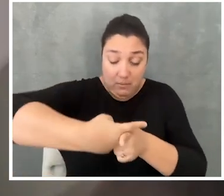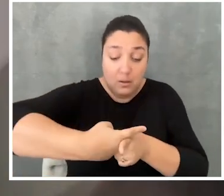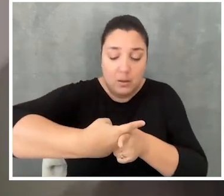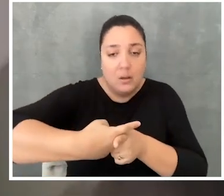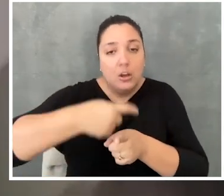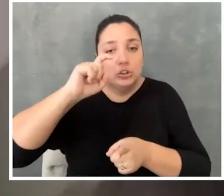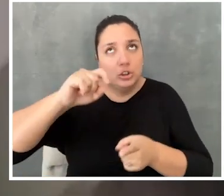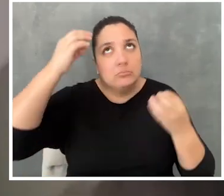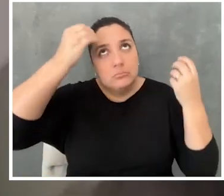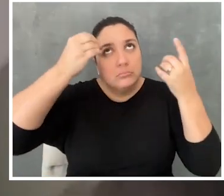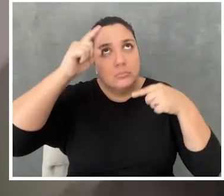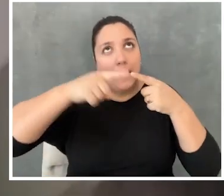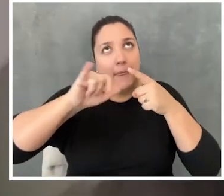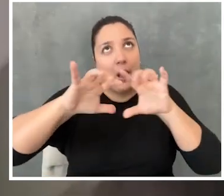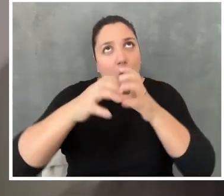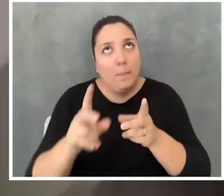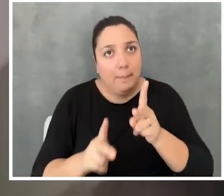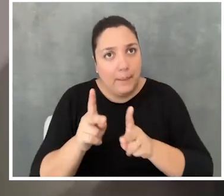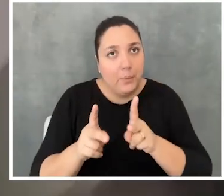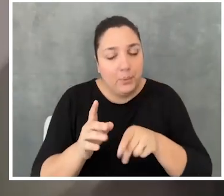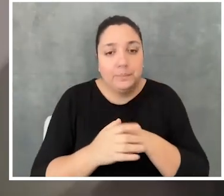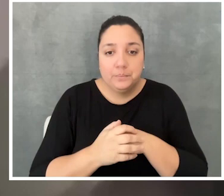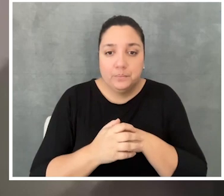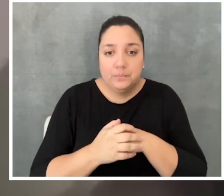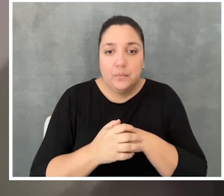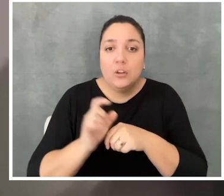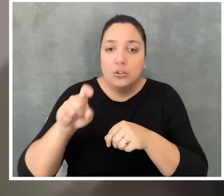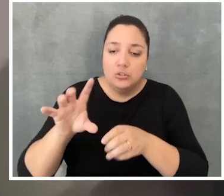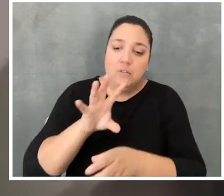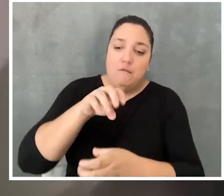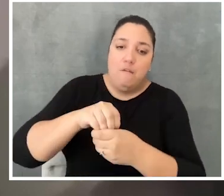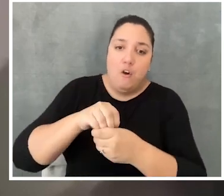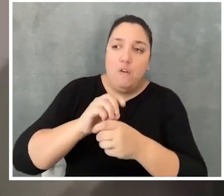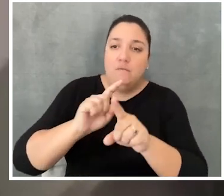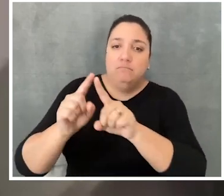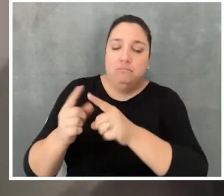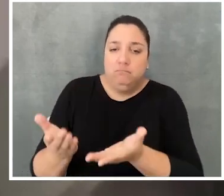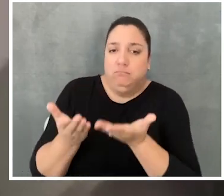thought about in those reviews and are included in the recommendations that they give the state.